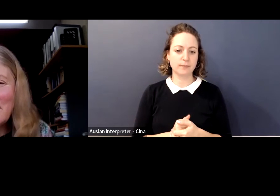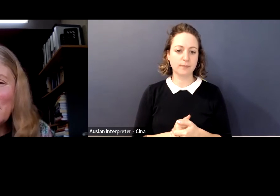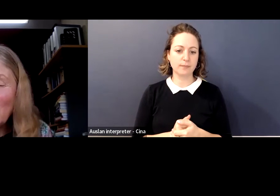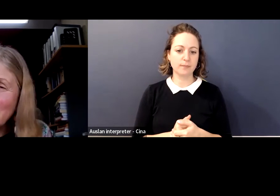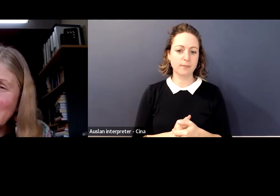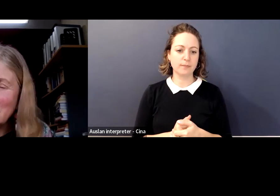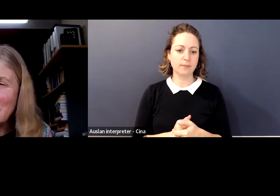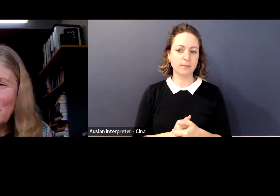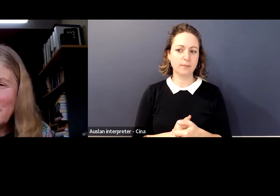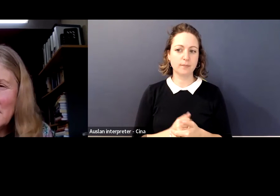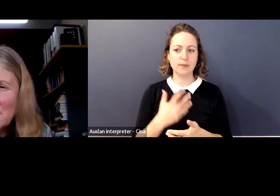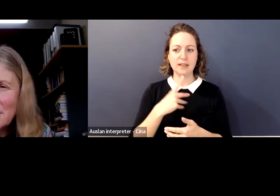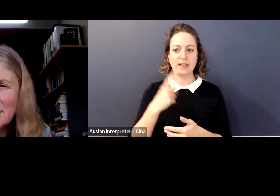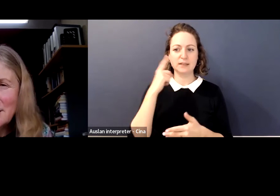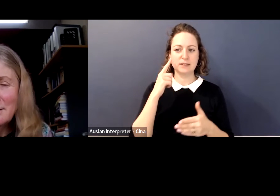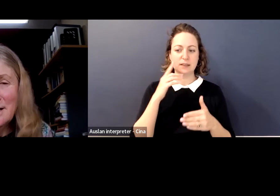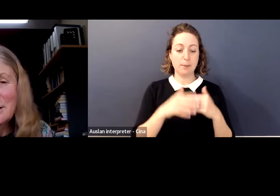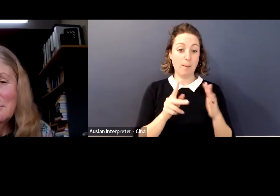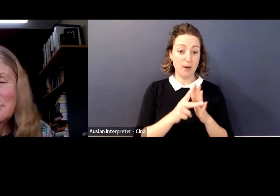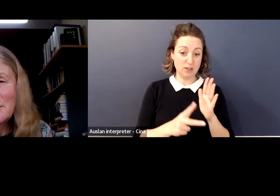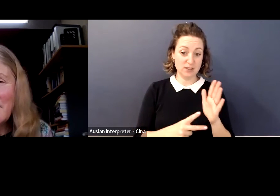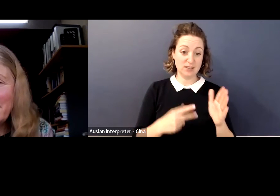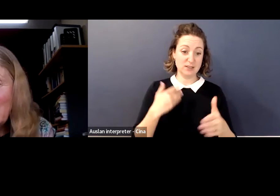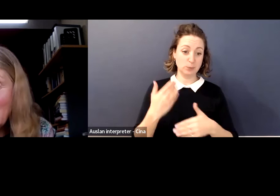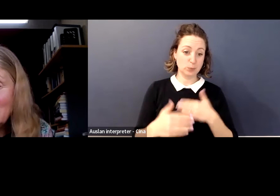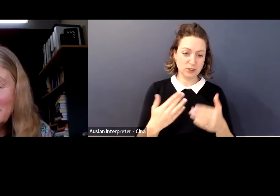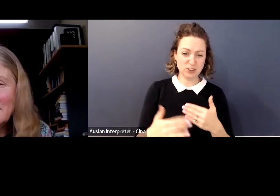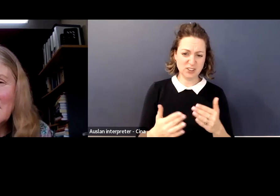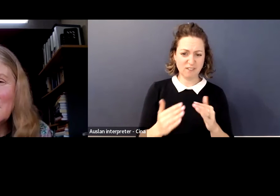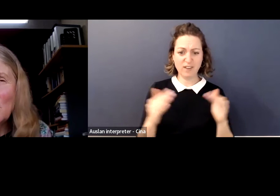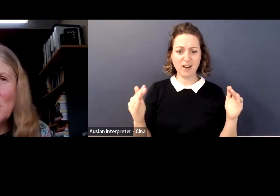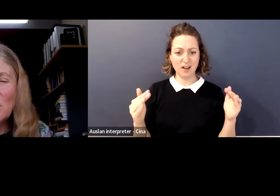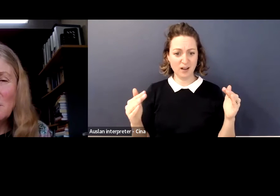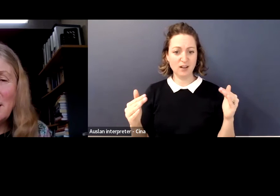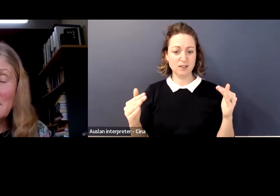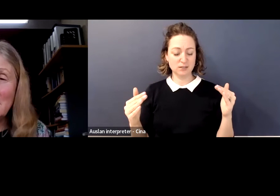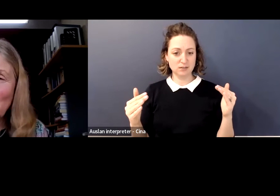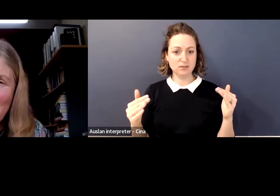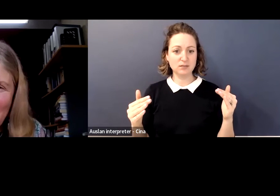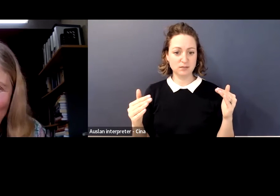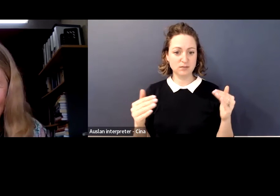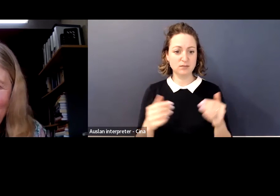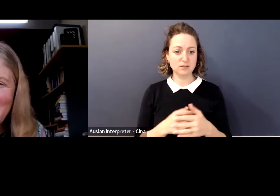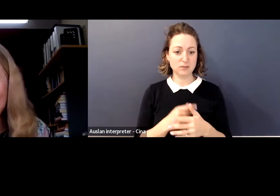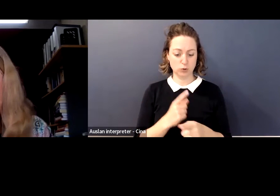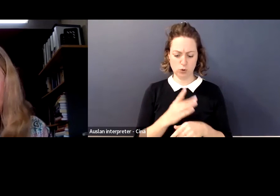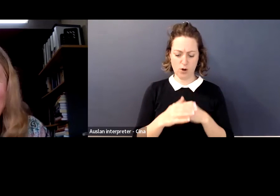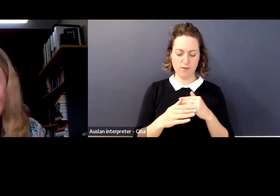that policies and procedures are fair. We're talking about procedural fairness perhaps